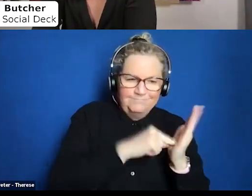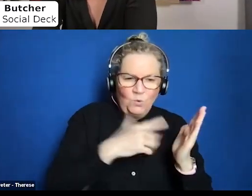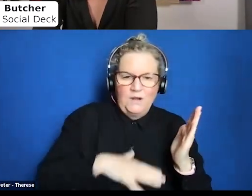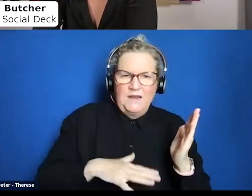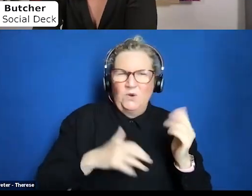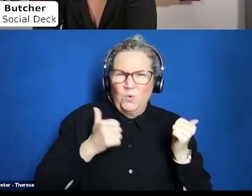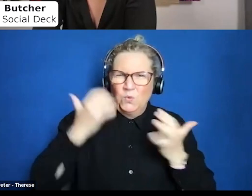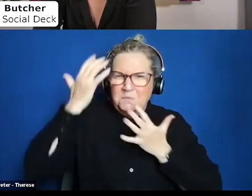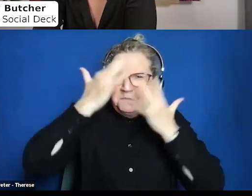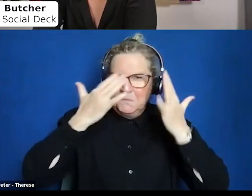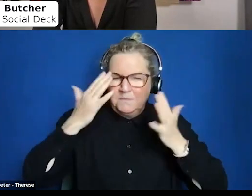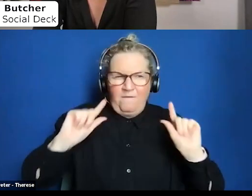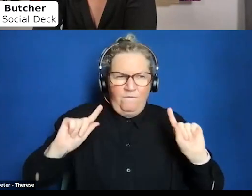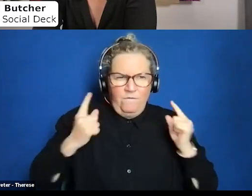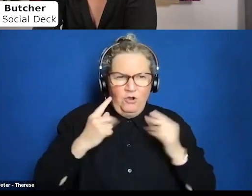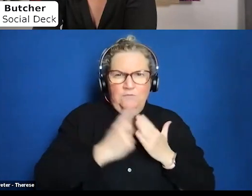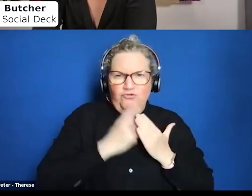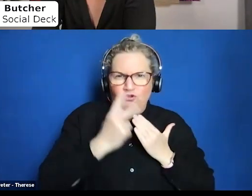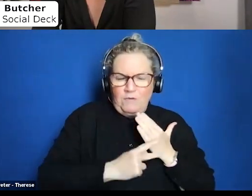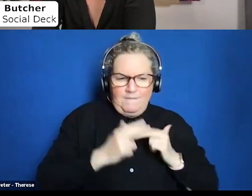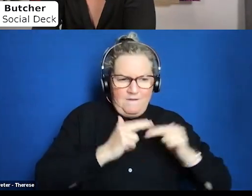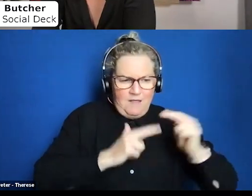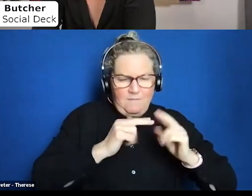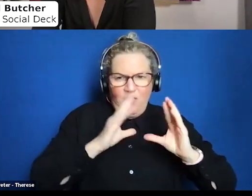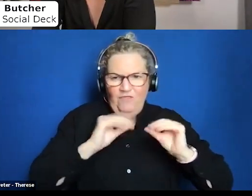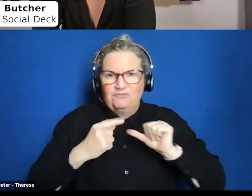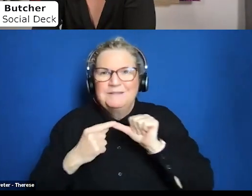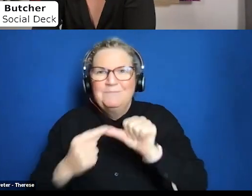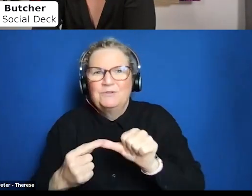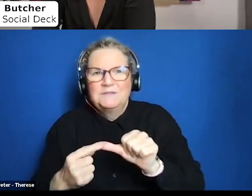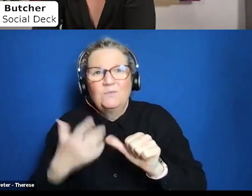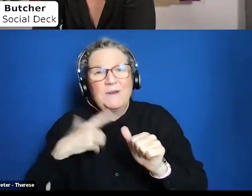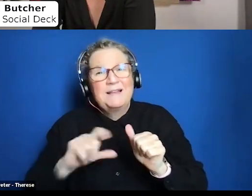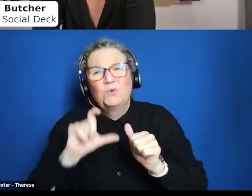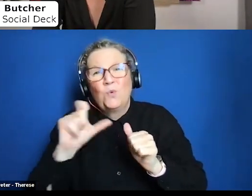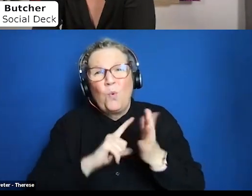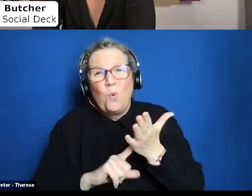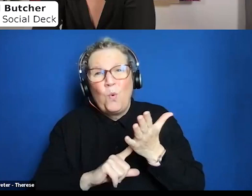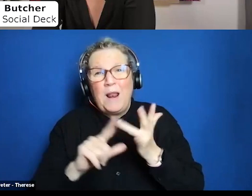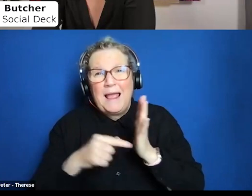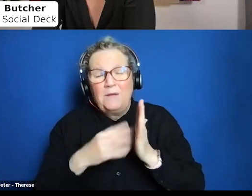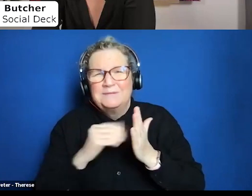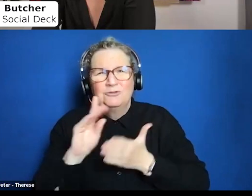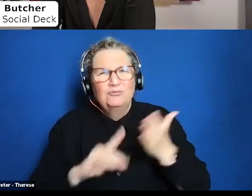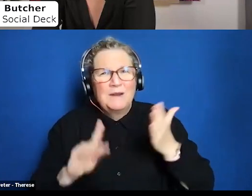programs and responses to overcome that, we we need to call out some of the discrimination that goes on in this country.